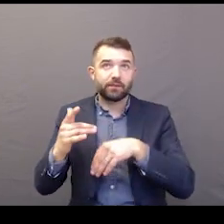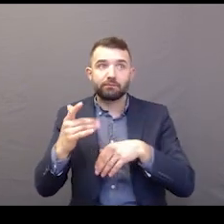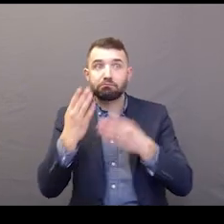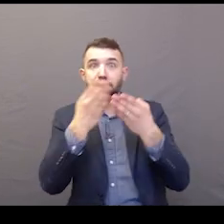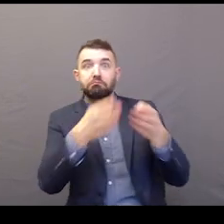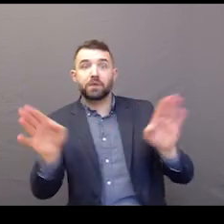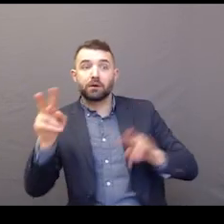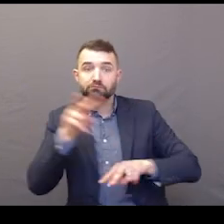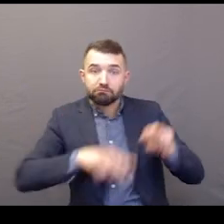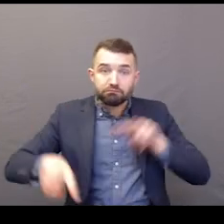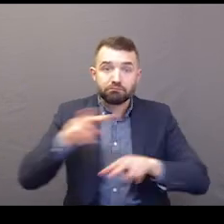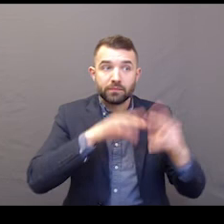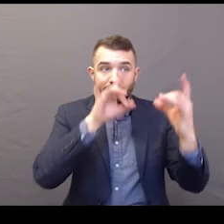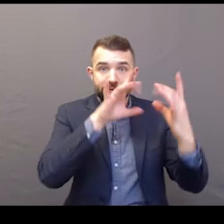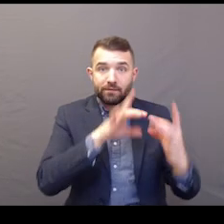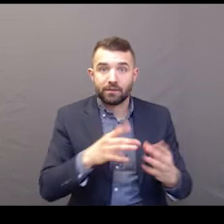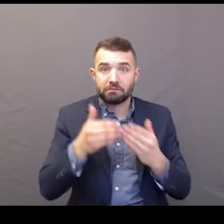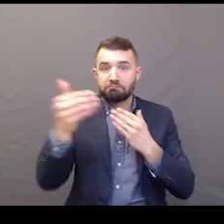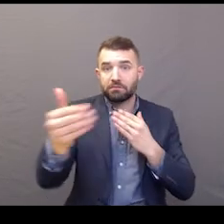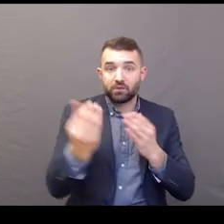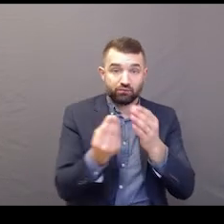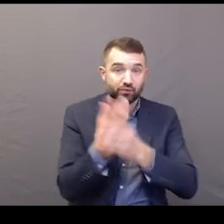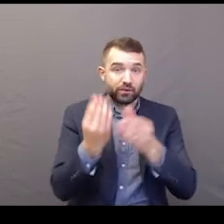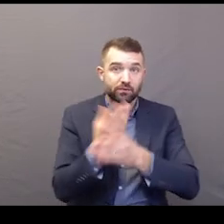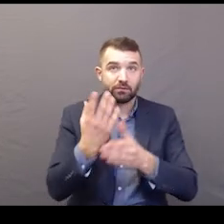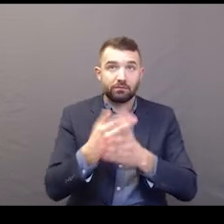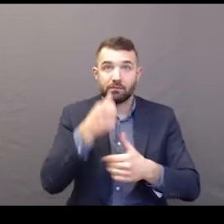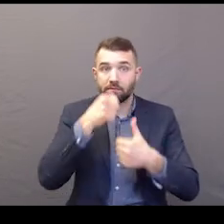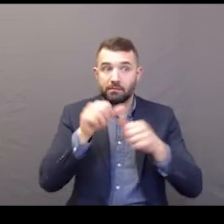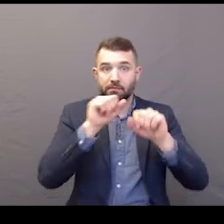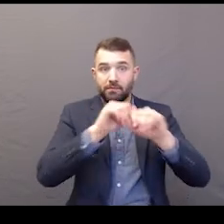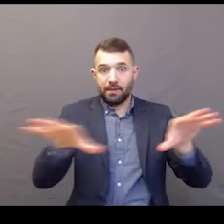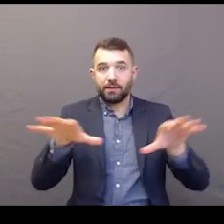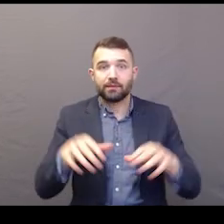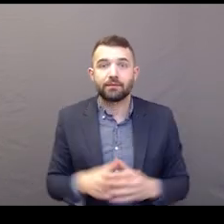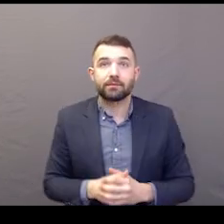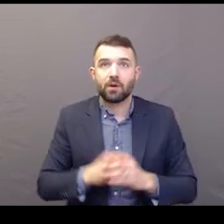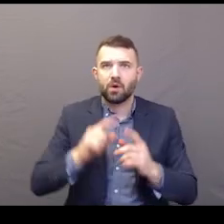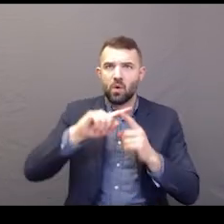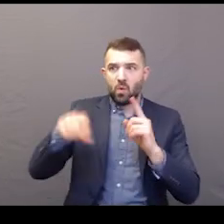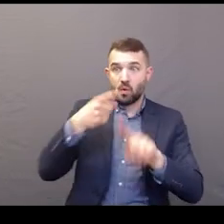later this spring, and notice will be sent out when these are available. The notice will be sent